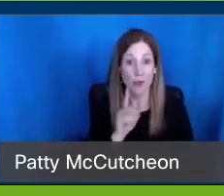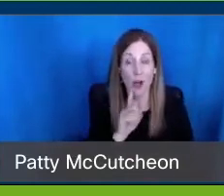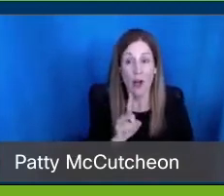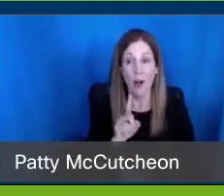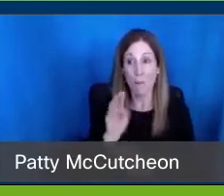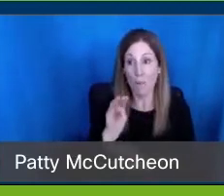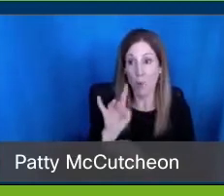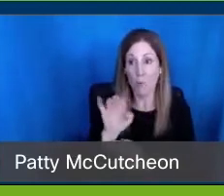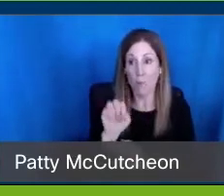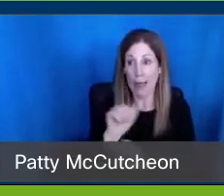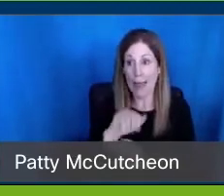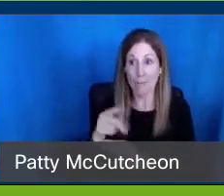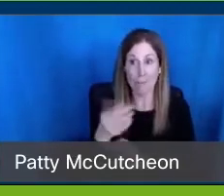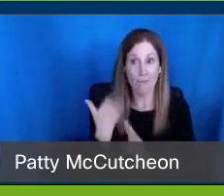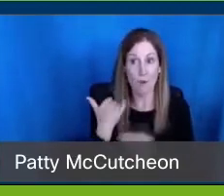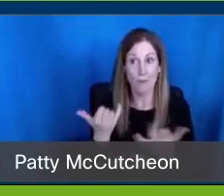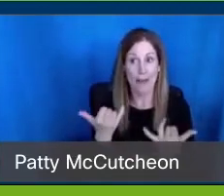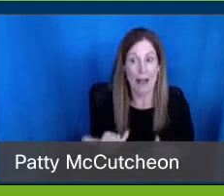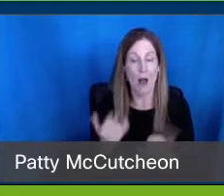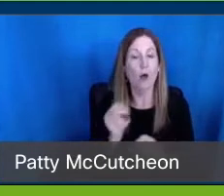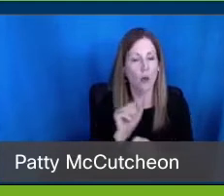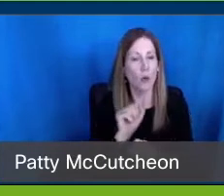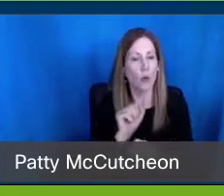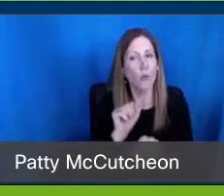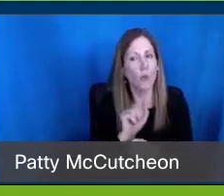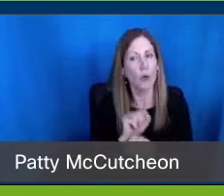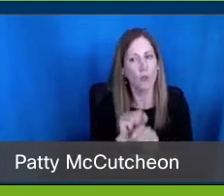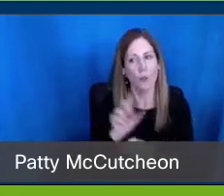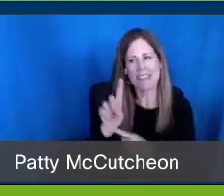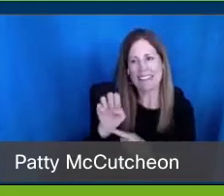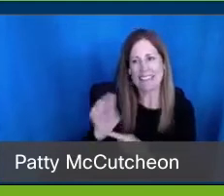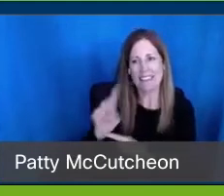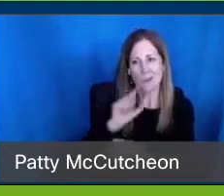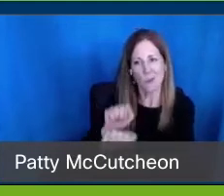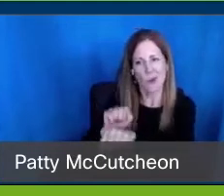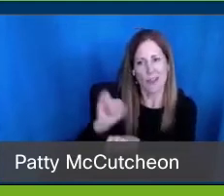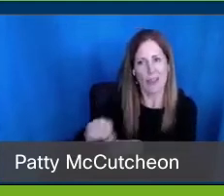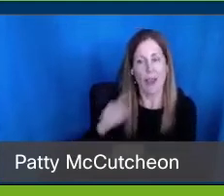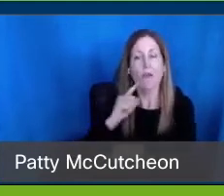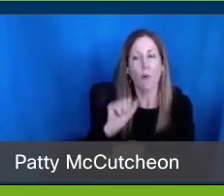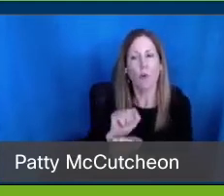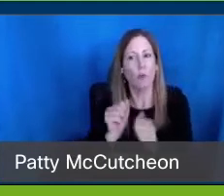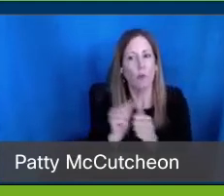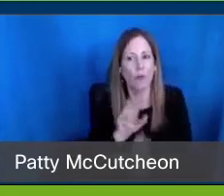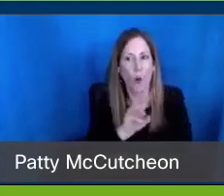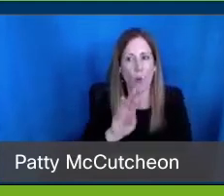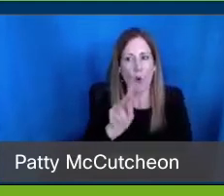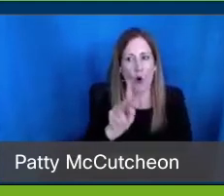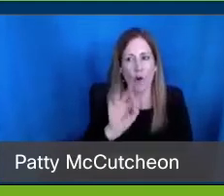They're working on a big one now for Workforce One. So they said, "Well, we'll do this with you, and we'll be able to learn a lot from it,"